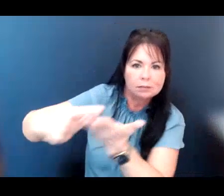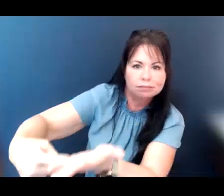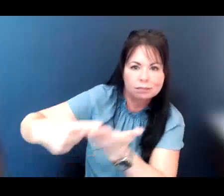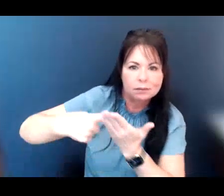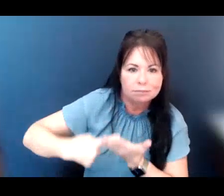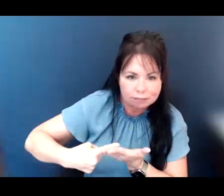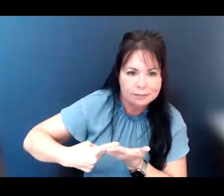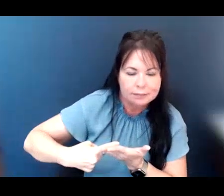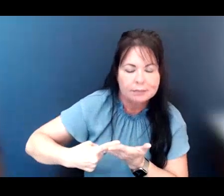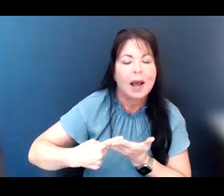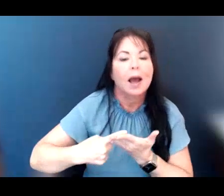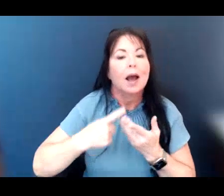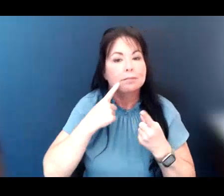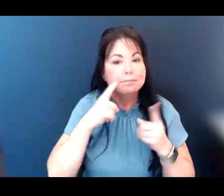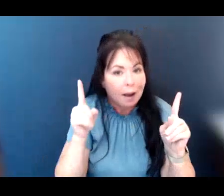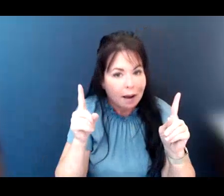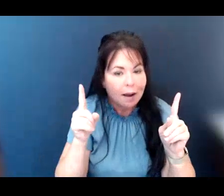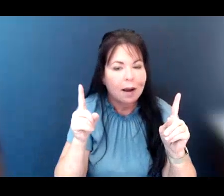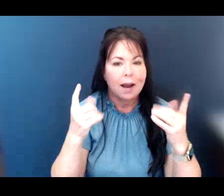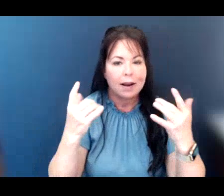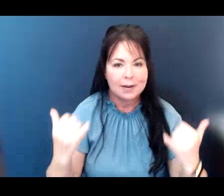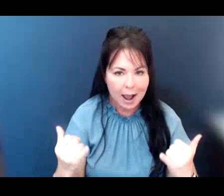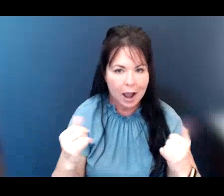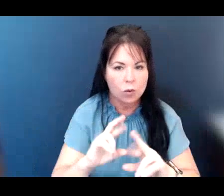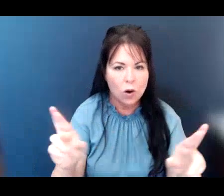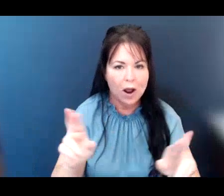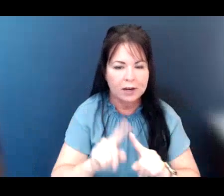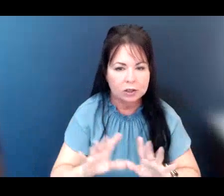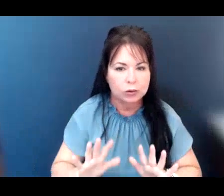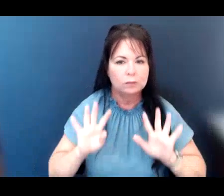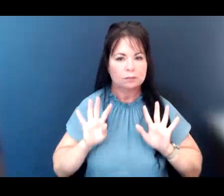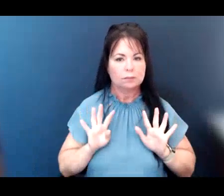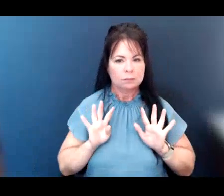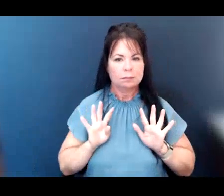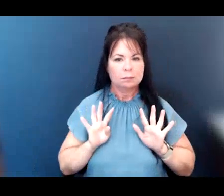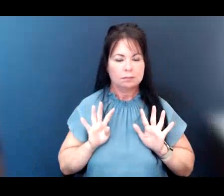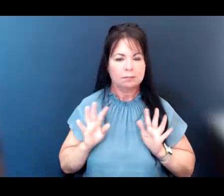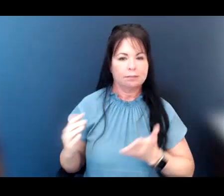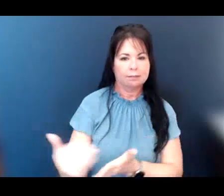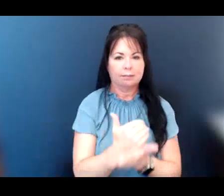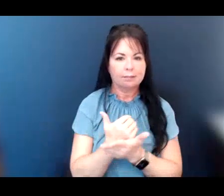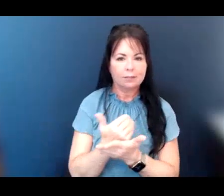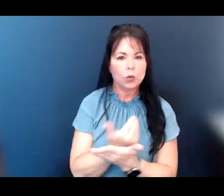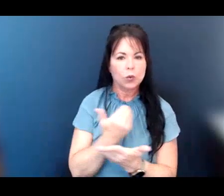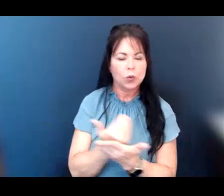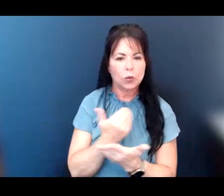we need to stop, step back, and start getting some new perspectives and feedback from actual users.